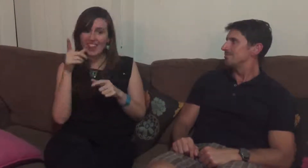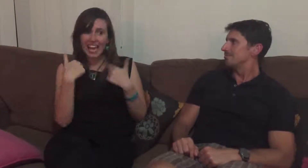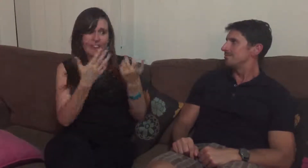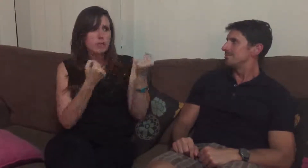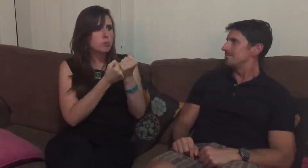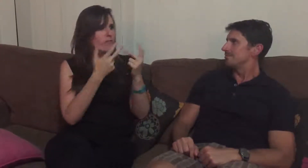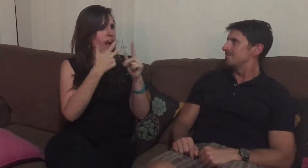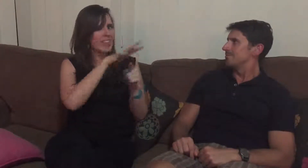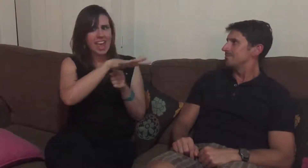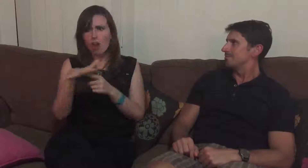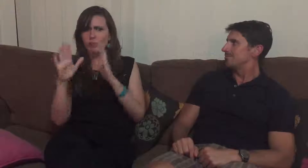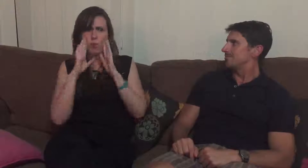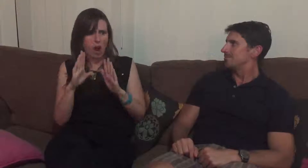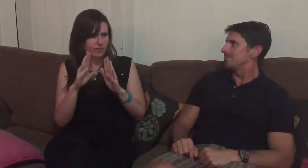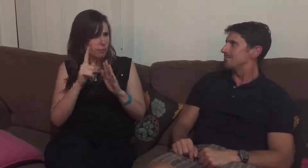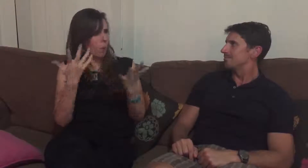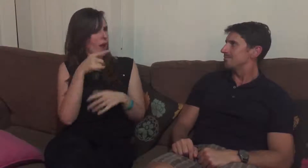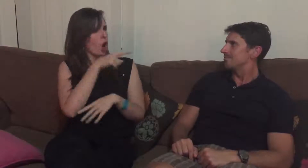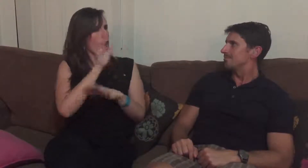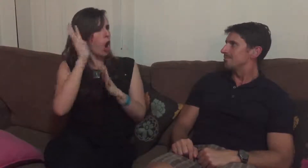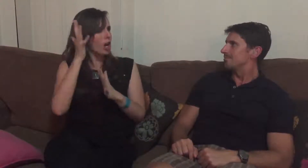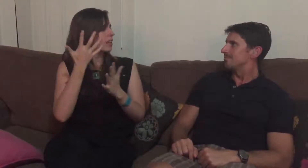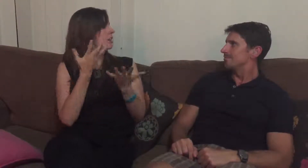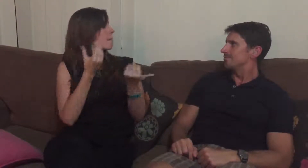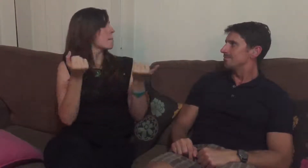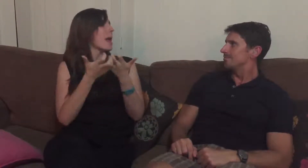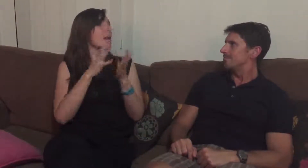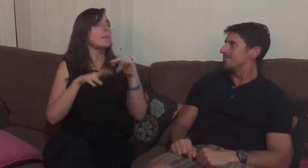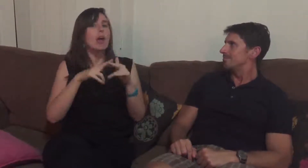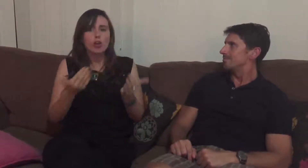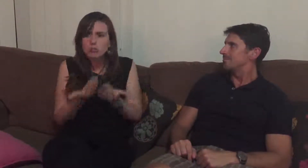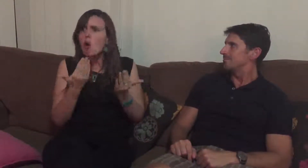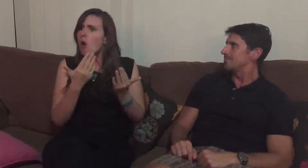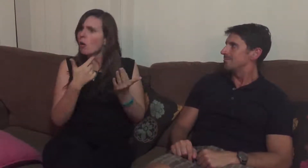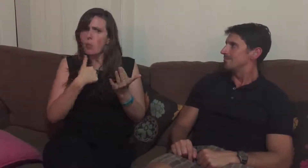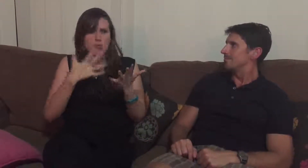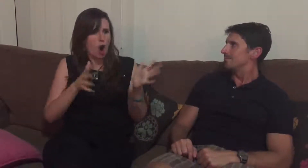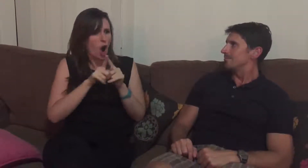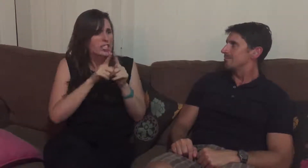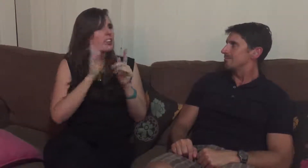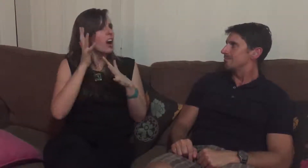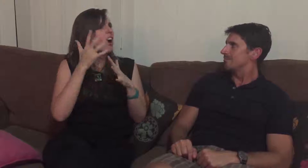The Australian government really need to take some responsibility for that. I know that they support many causes,